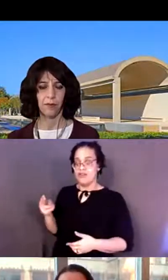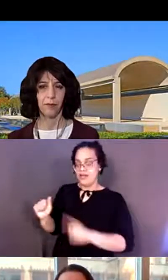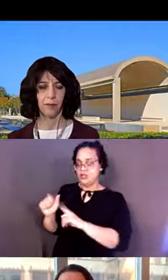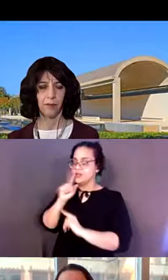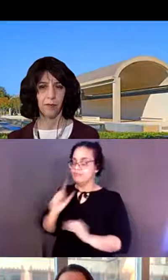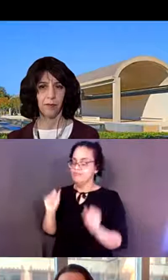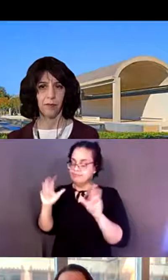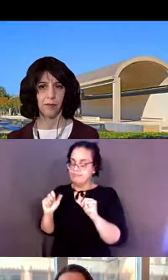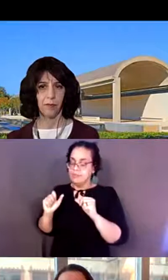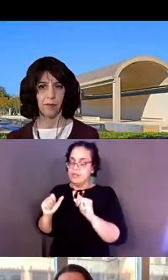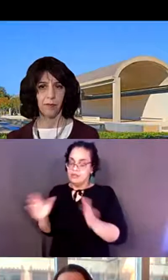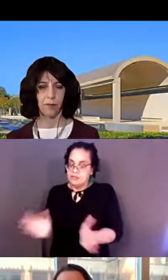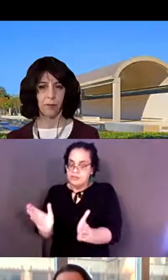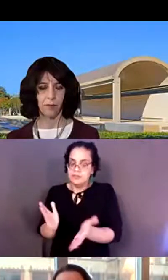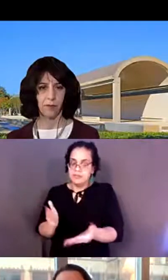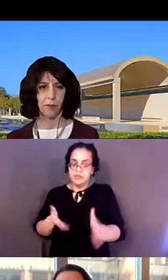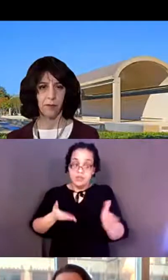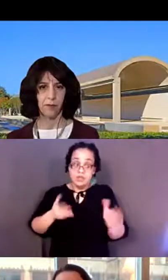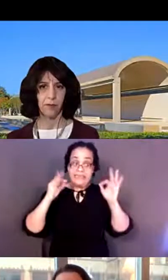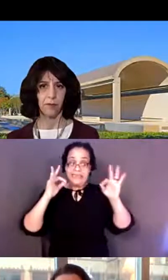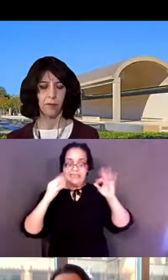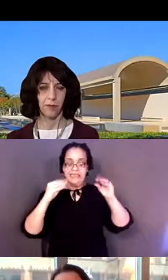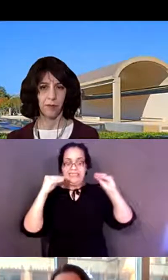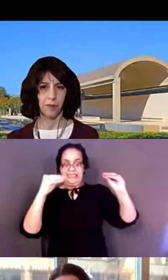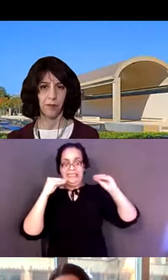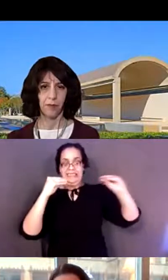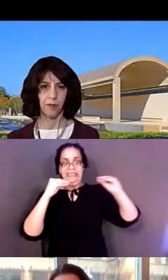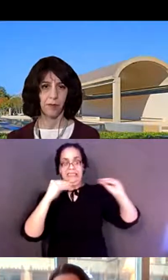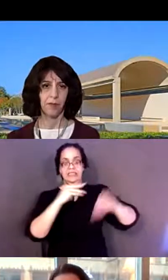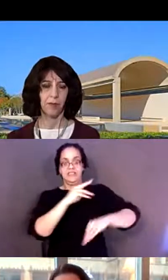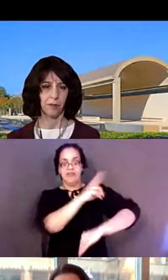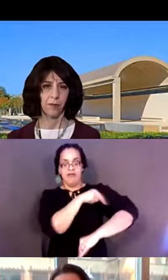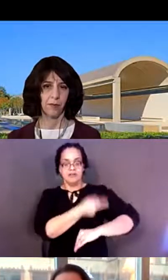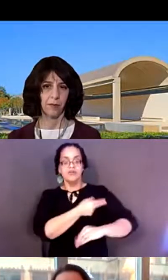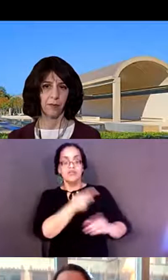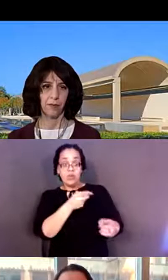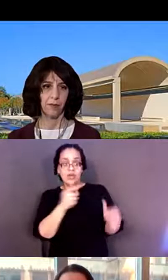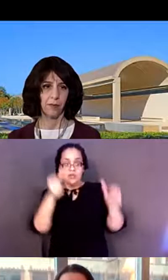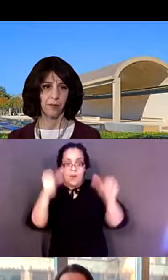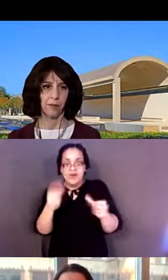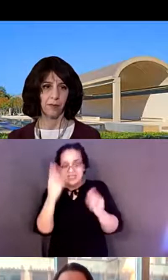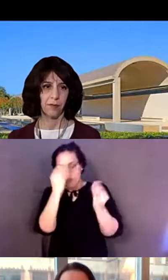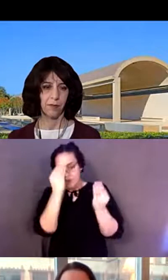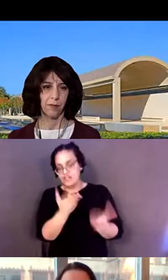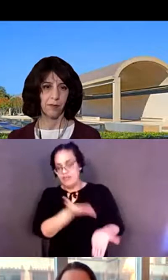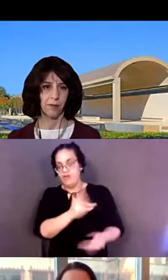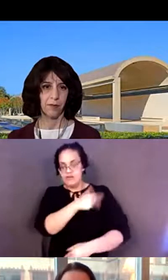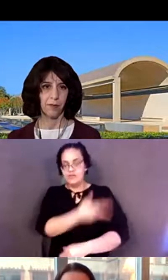that hospitals know that this is something they need to prominently post in the hospitals. Next slide.